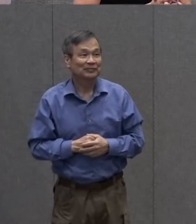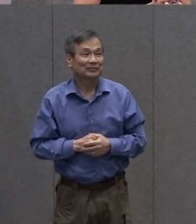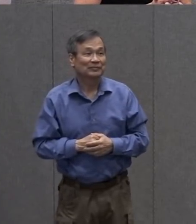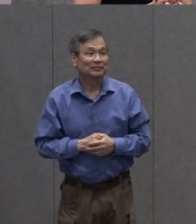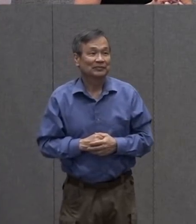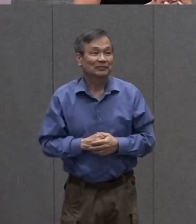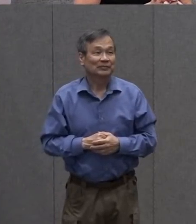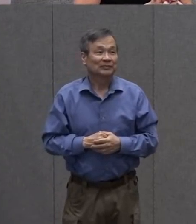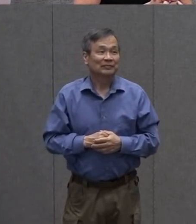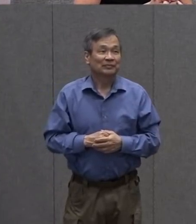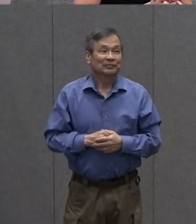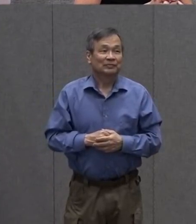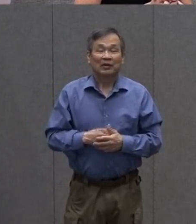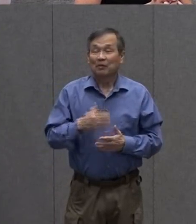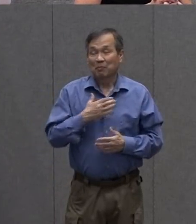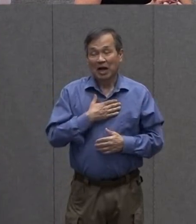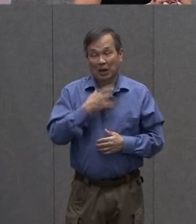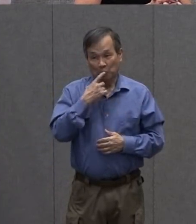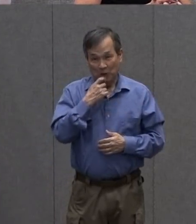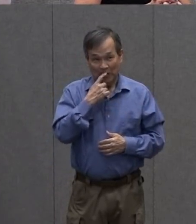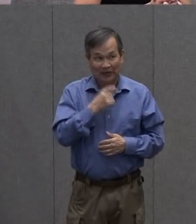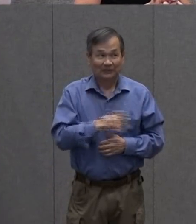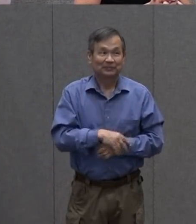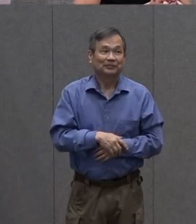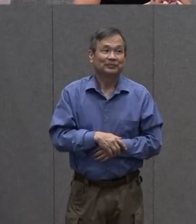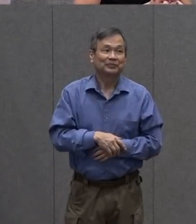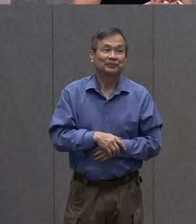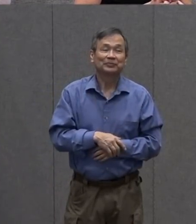I think my red one is going to jump